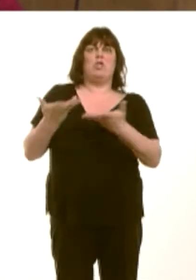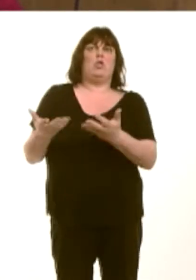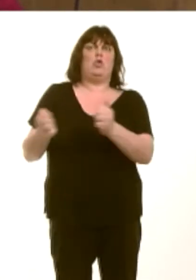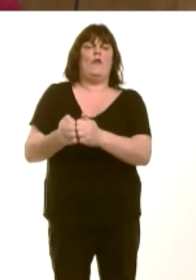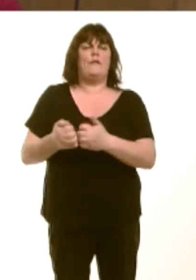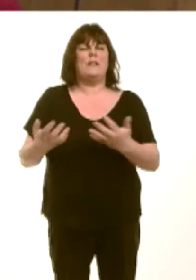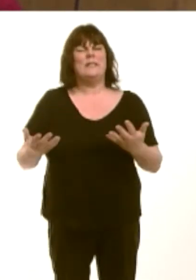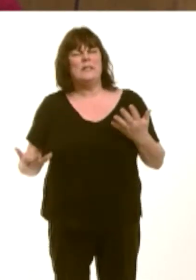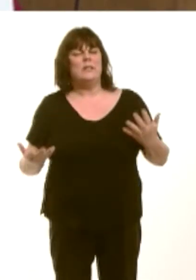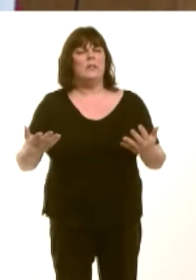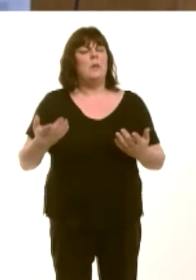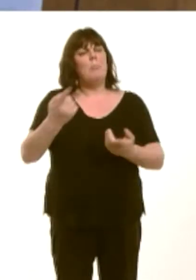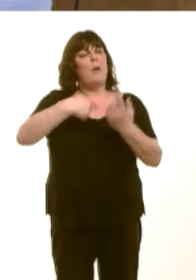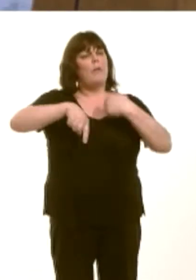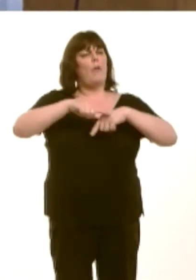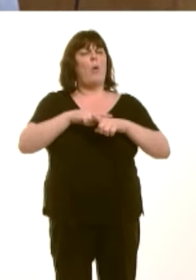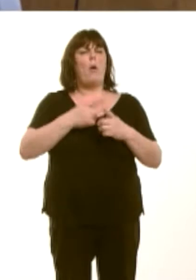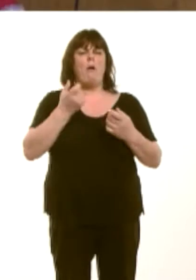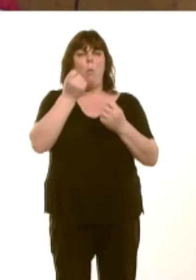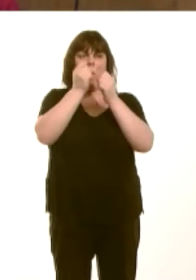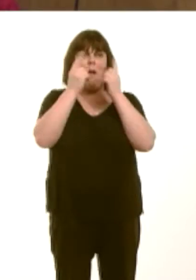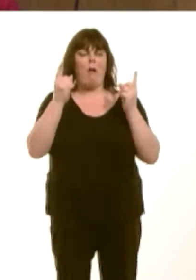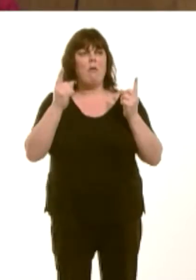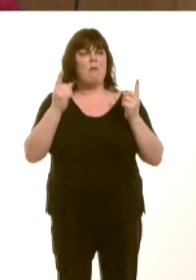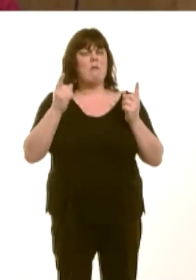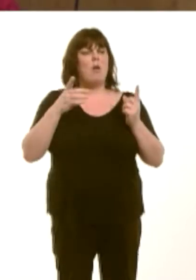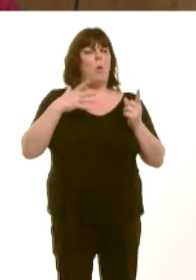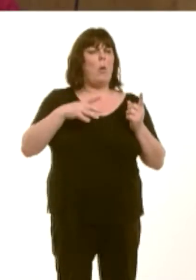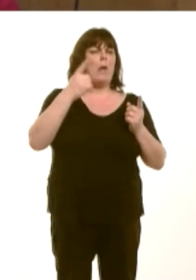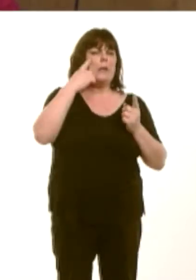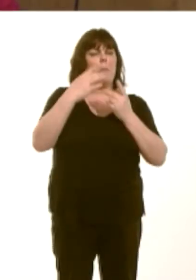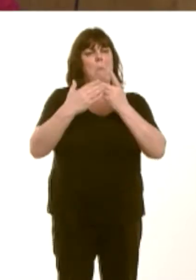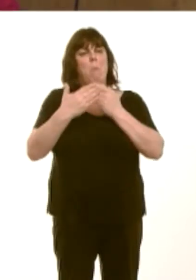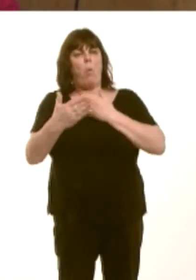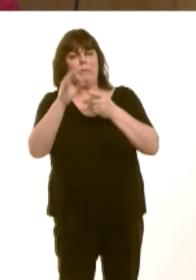So, as far as we are concerned, we await to see more details in terms of how that would